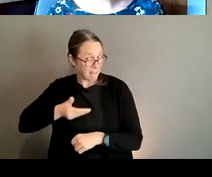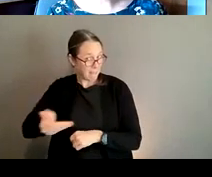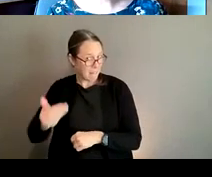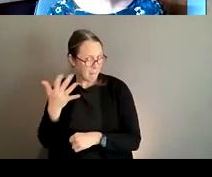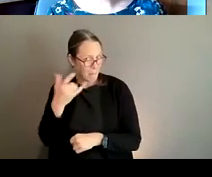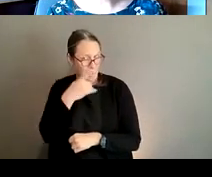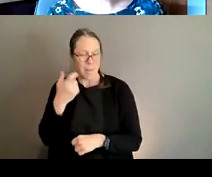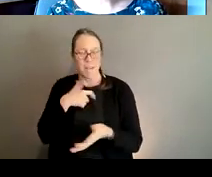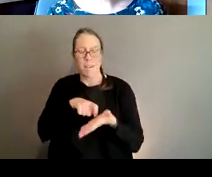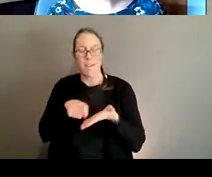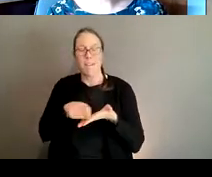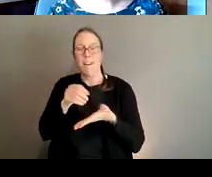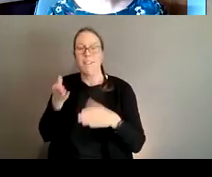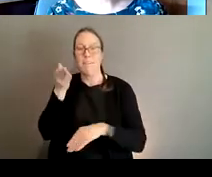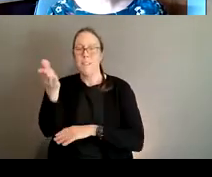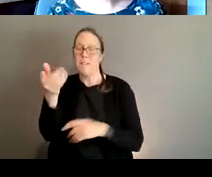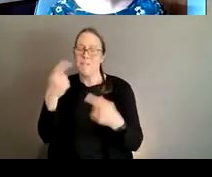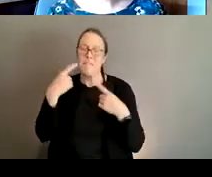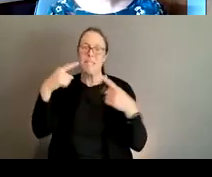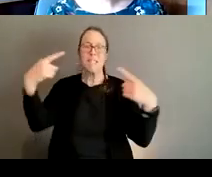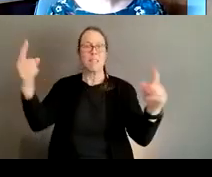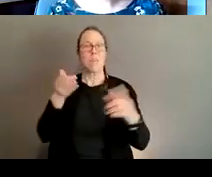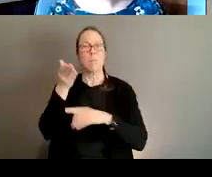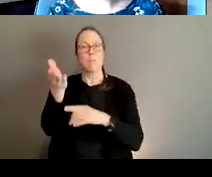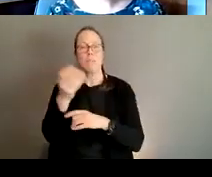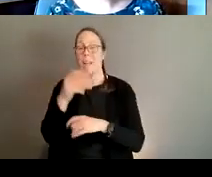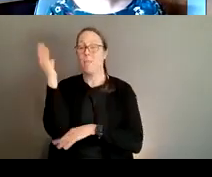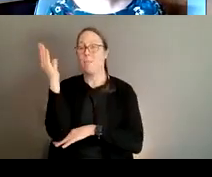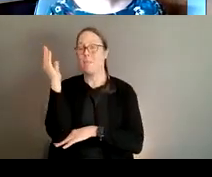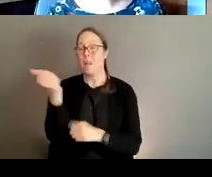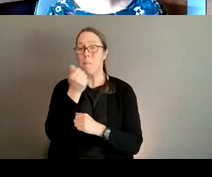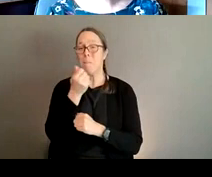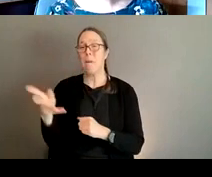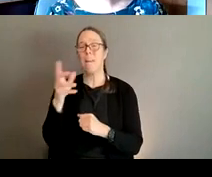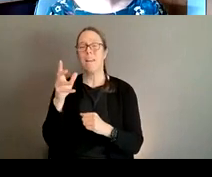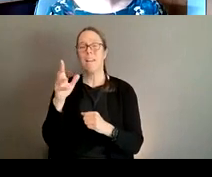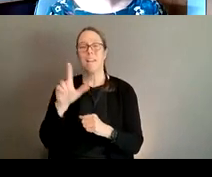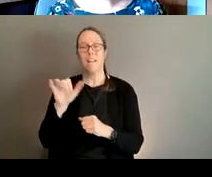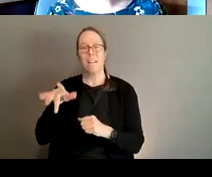and submitted successful proposals and presented at a number of LEAD conferences in prior years.